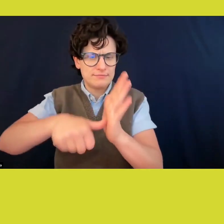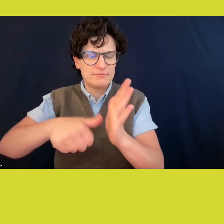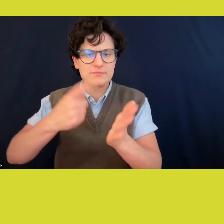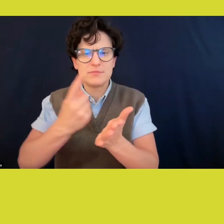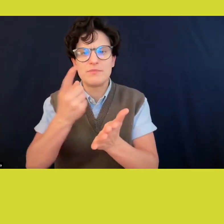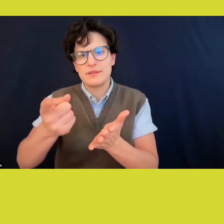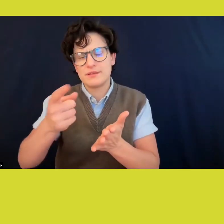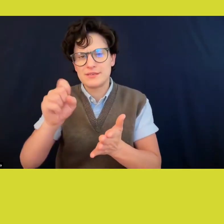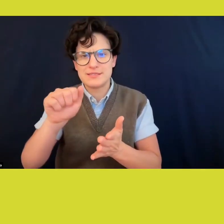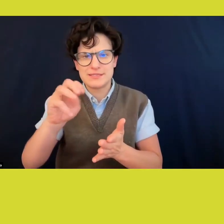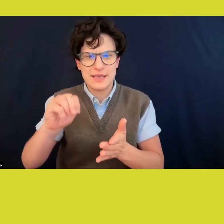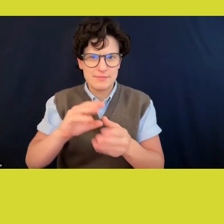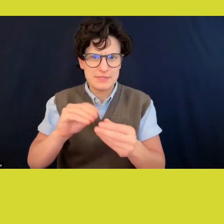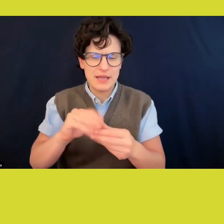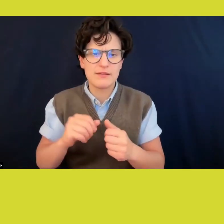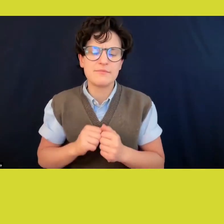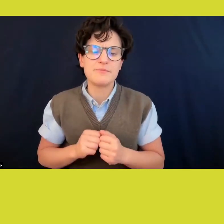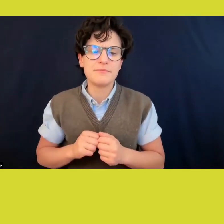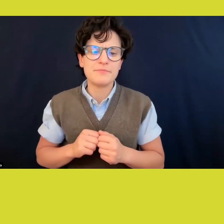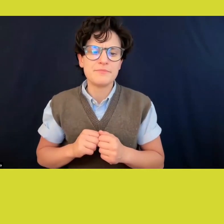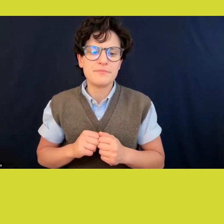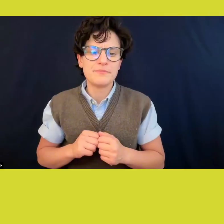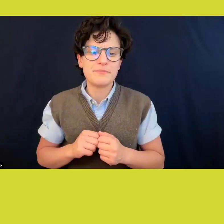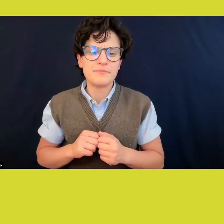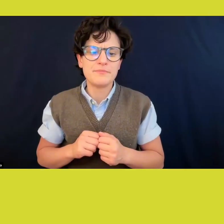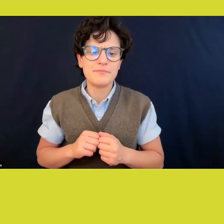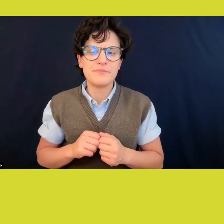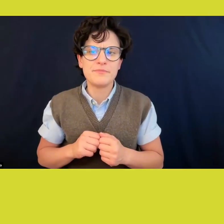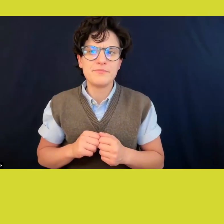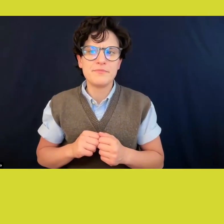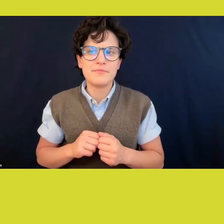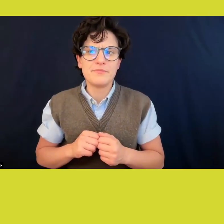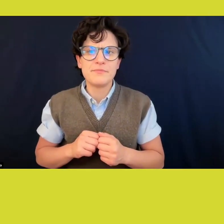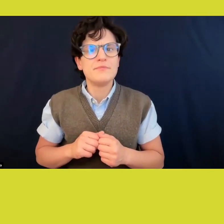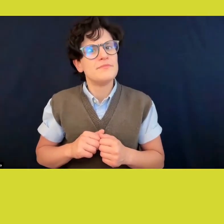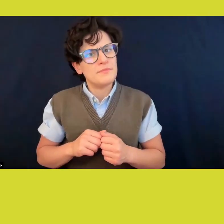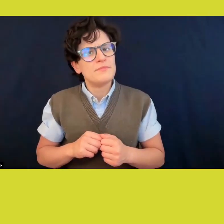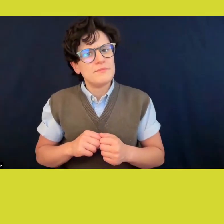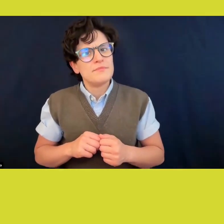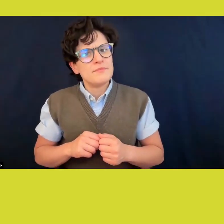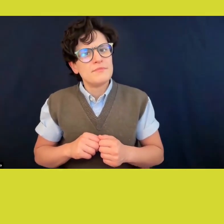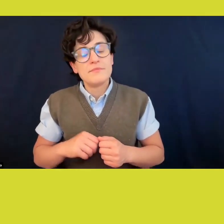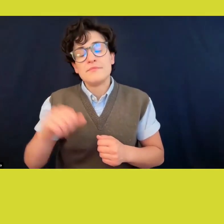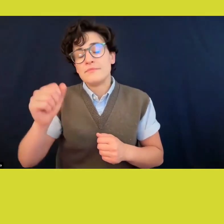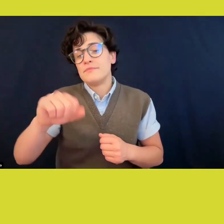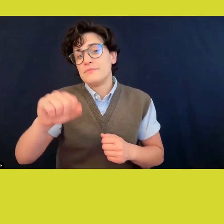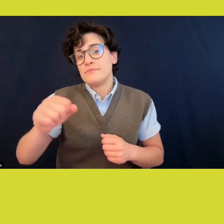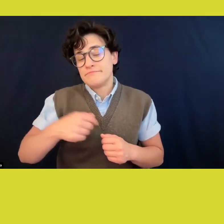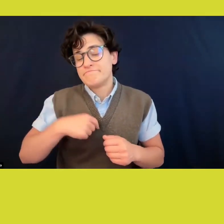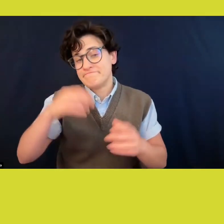is I have certainly seen, I think that there is